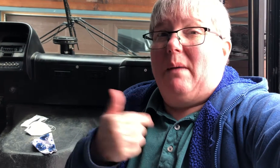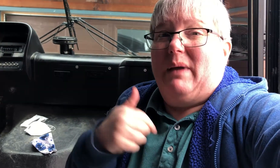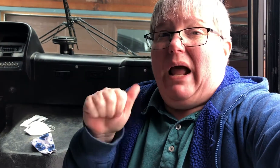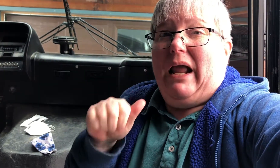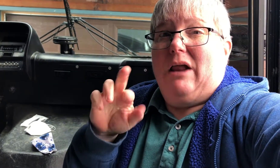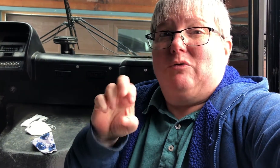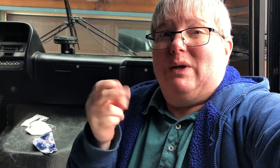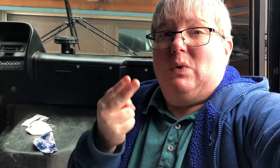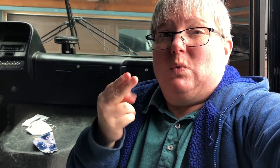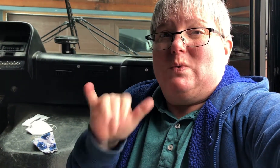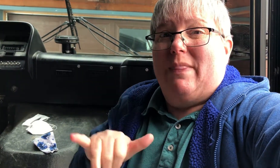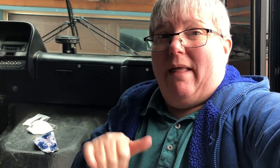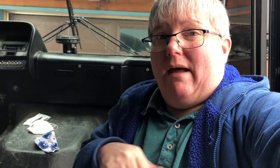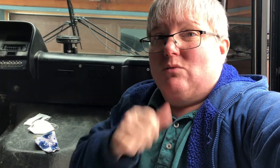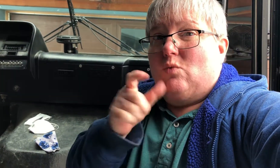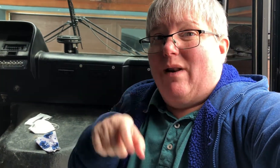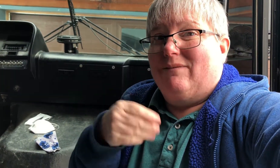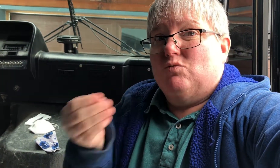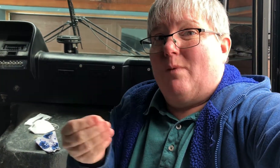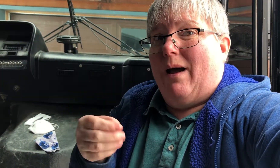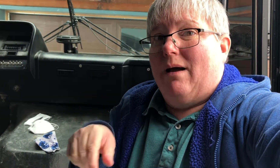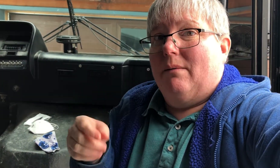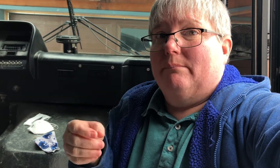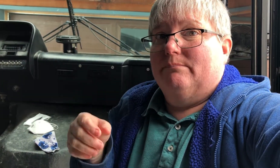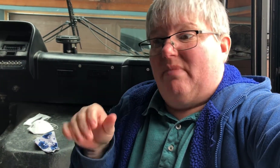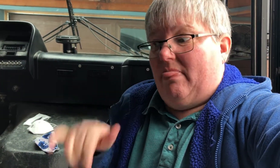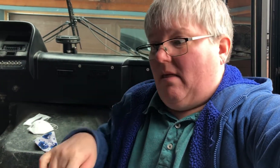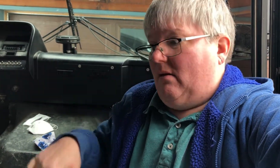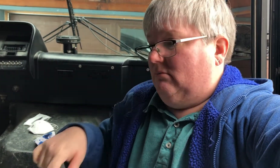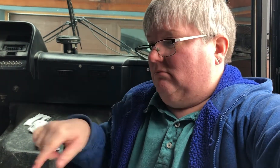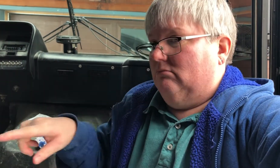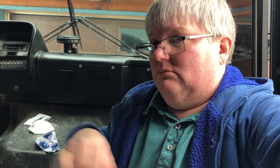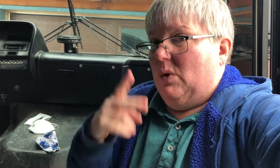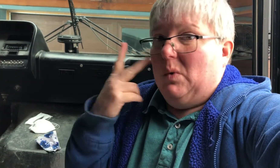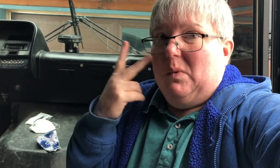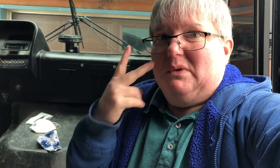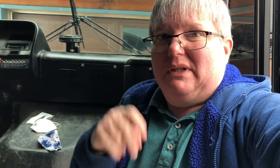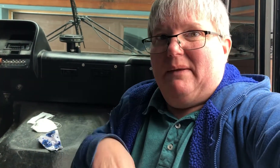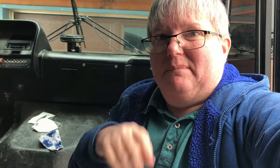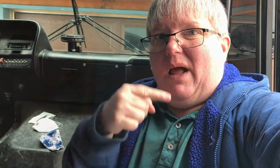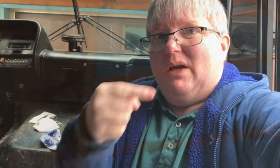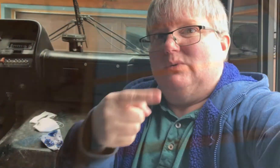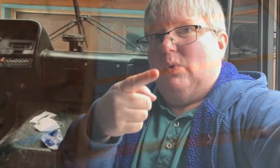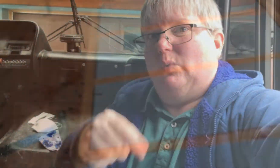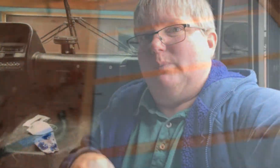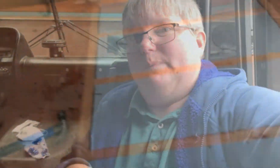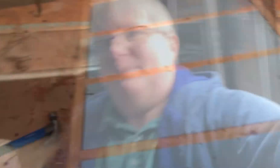can reuse some of that and I wouldn't have to buy at least that much. We'll see. I'll show you.